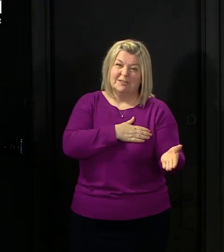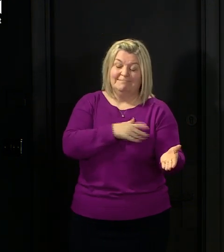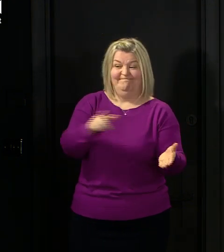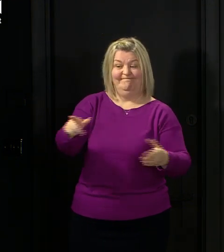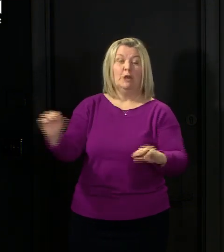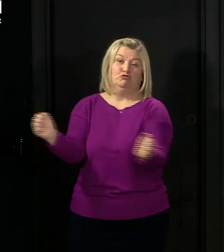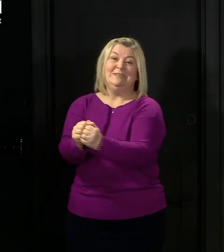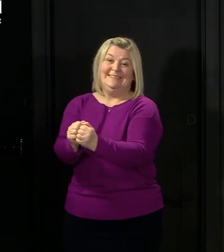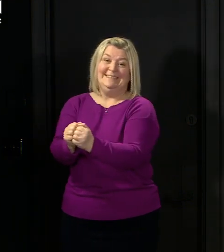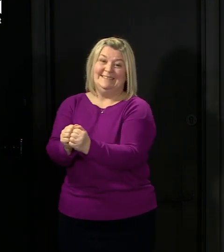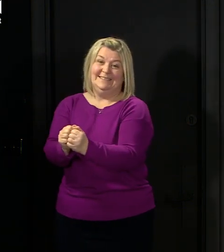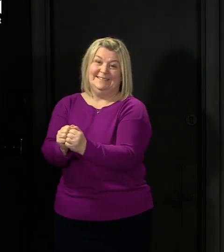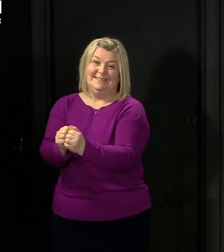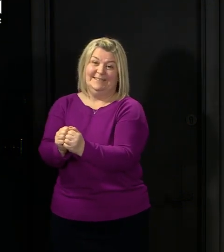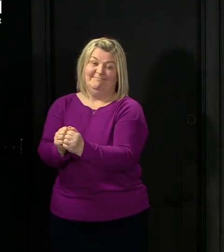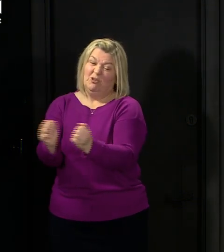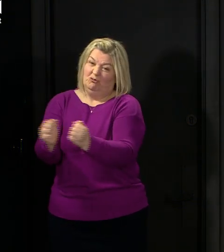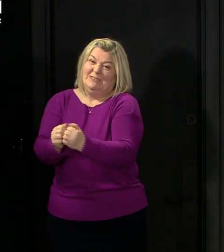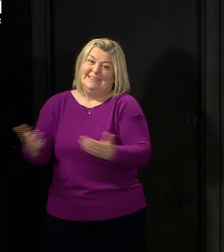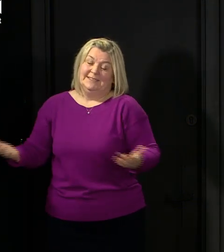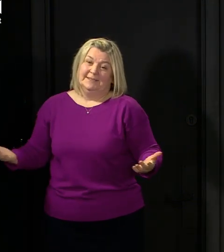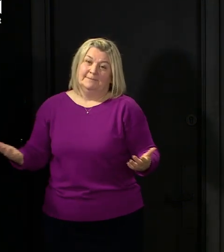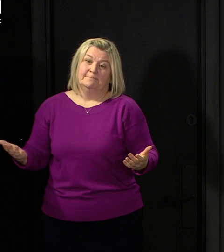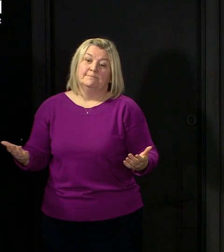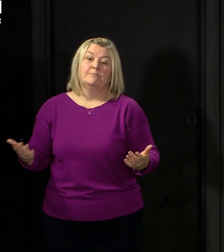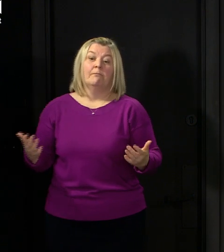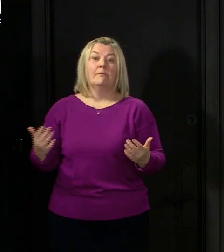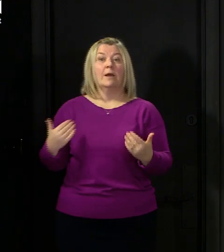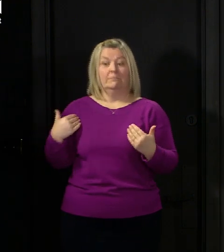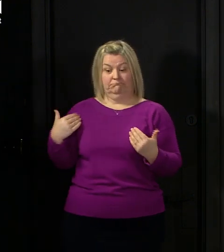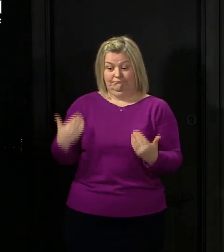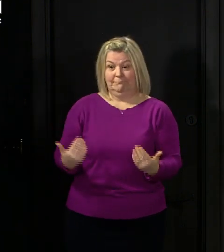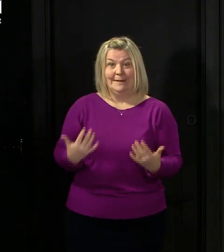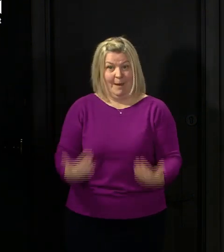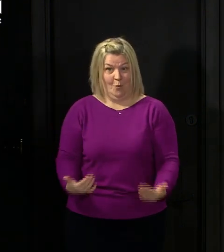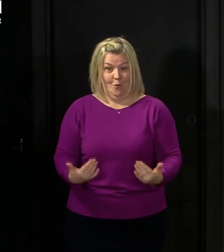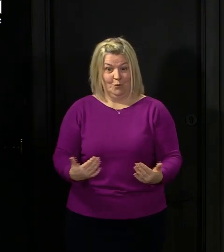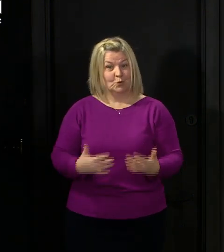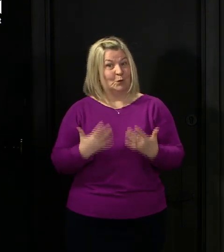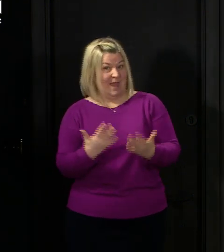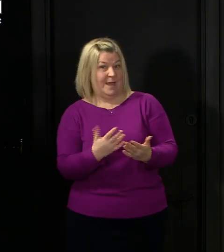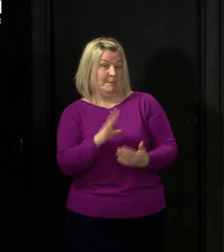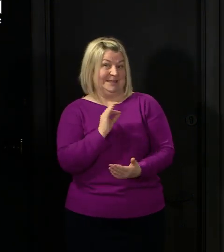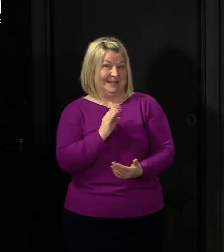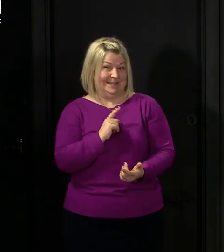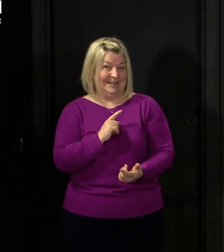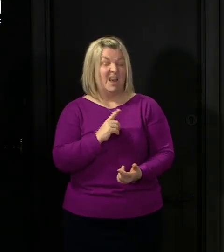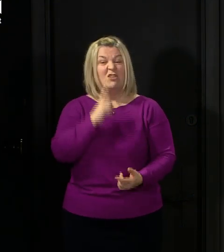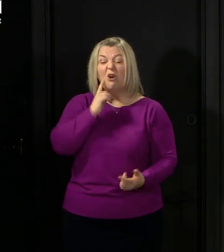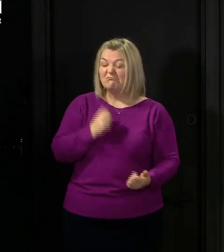set out why, 24 hours later as you say, I thought she had made a mistake, I thought